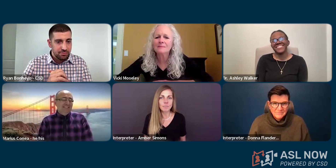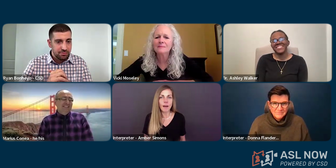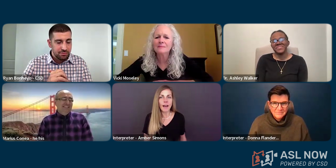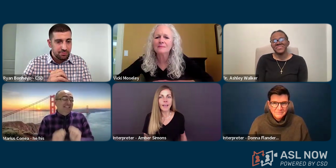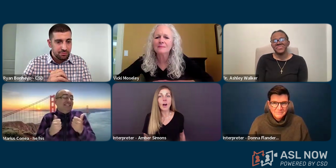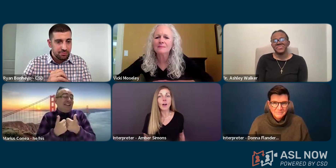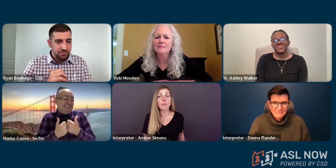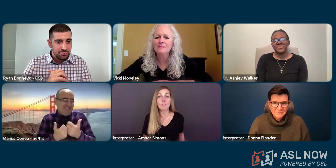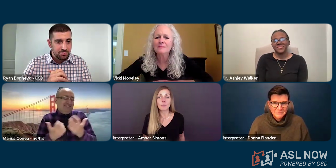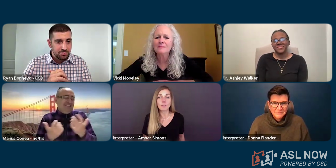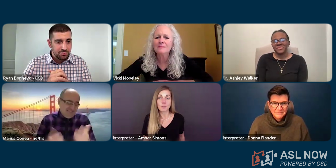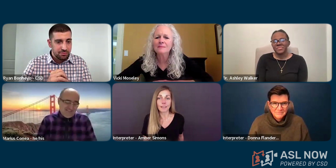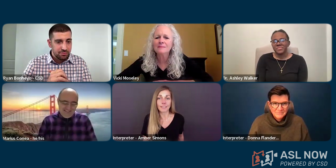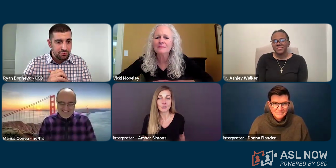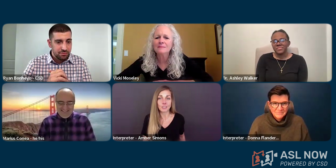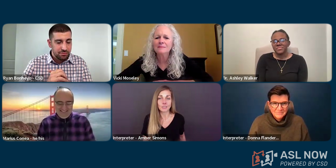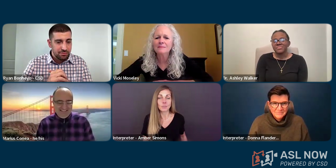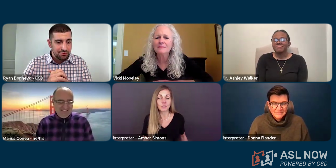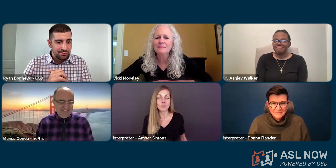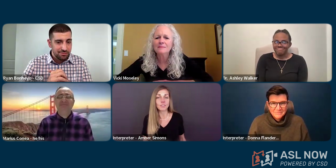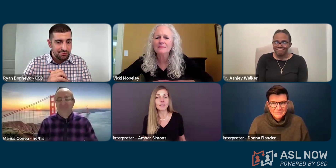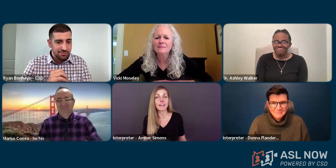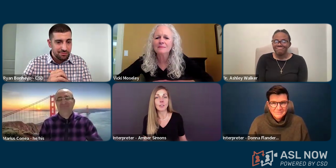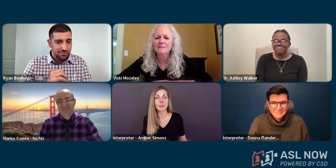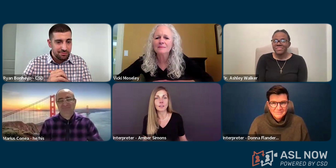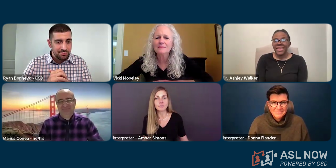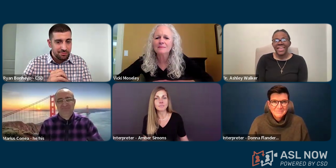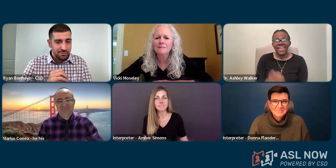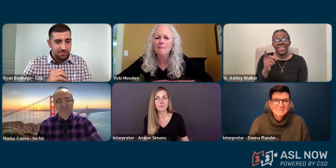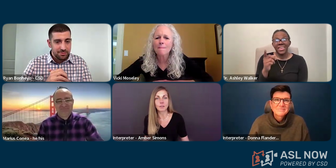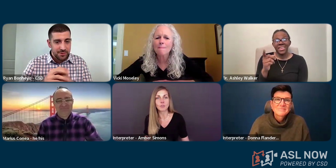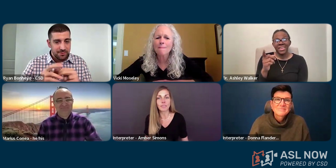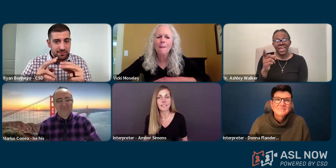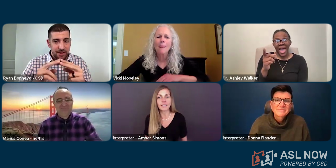by automated speech recognition, which is another difficult thing.